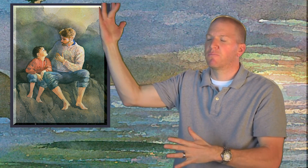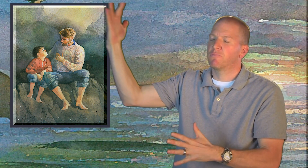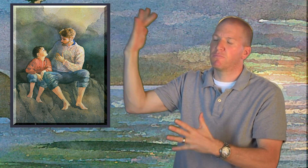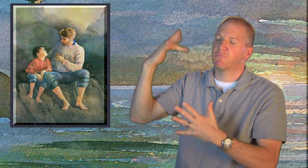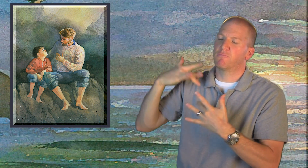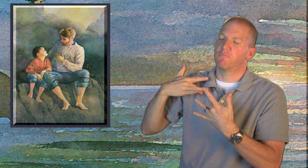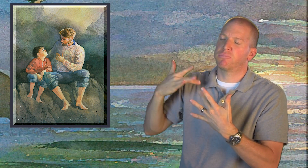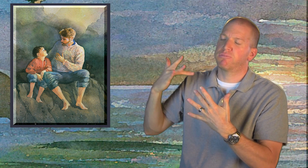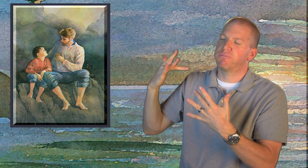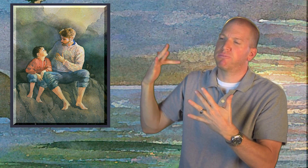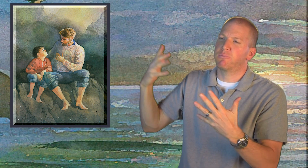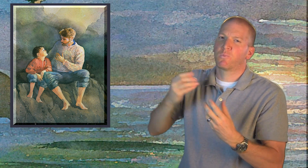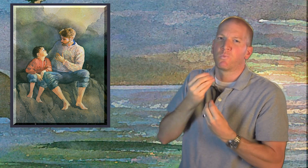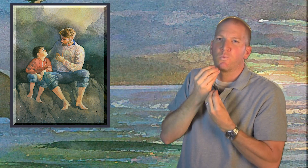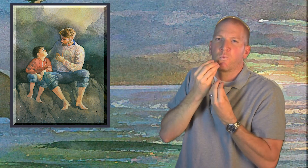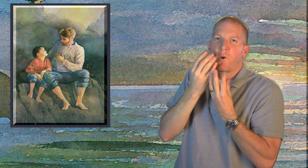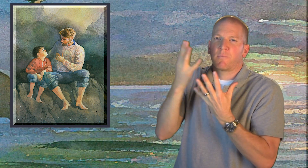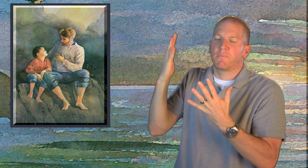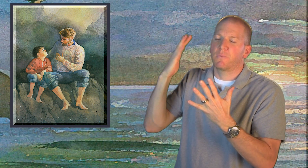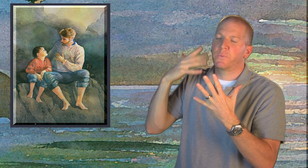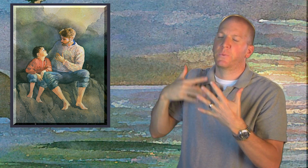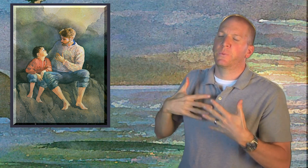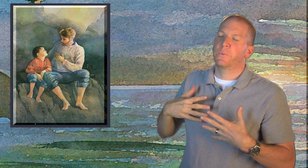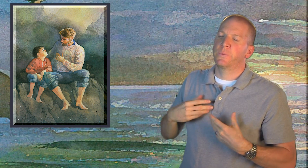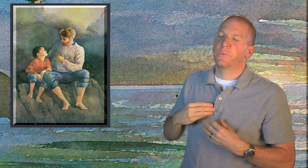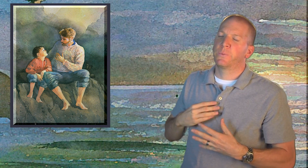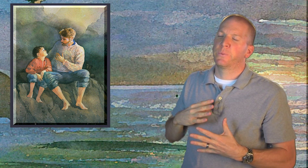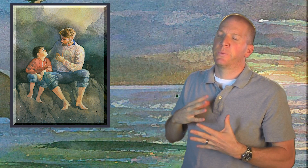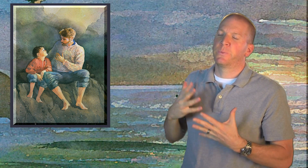and let the sun warm my face.